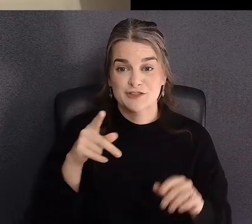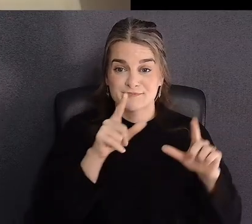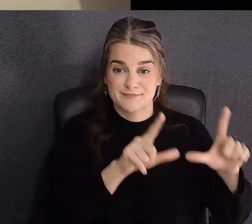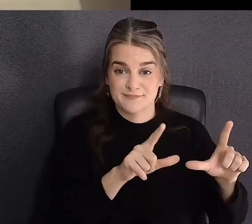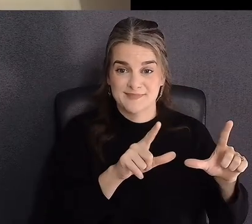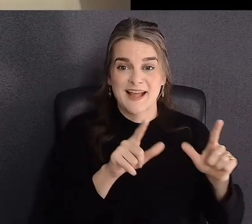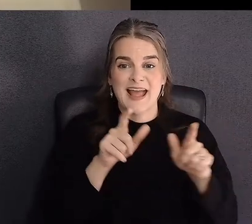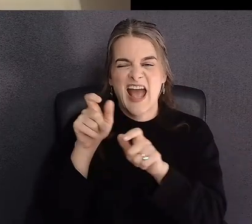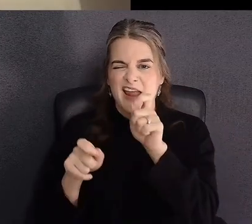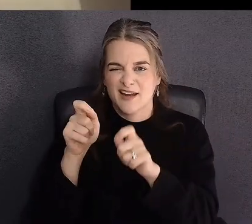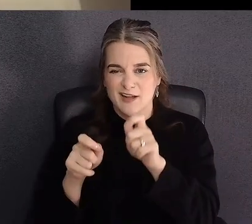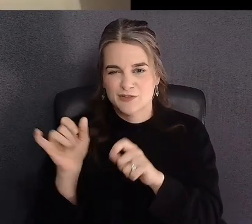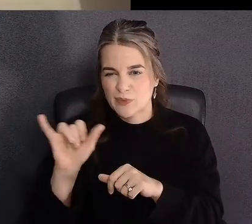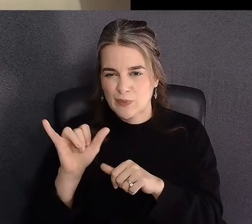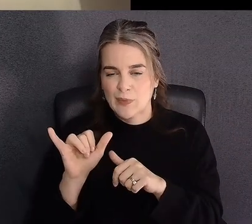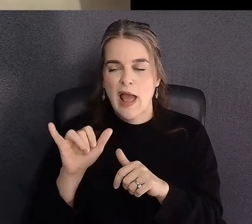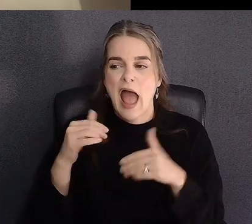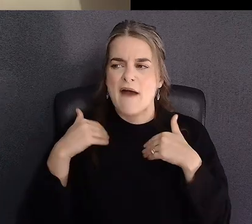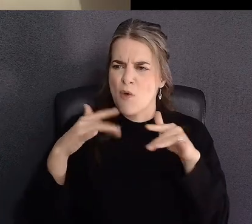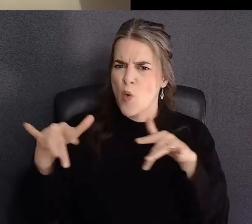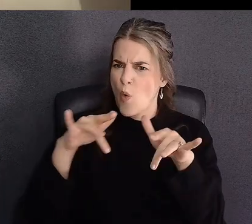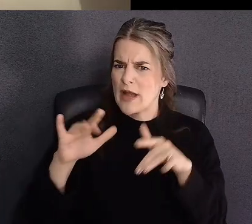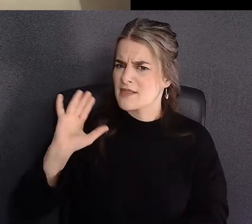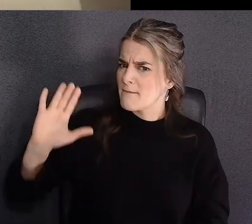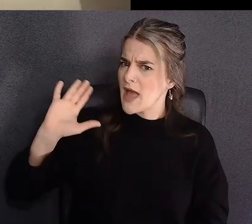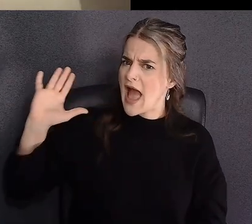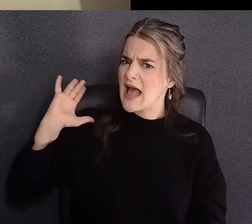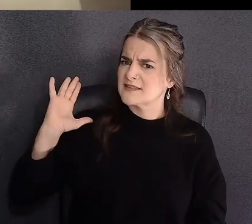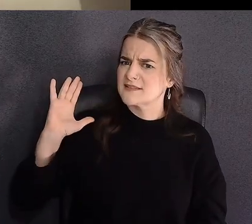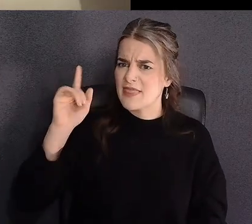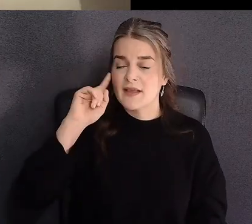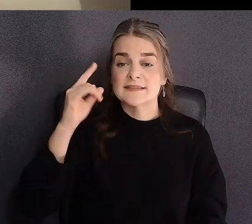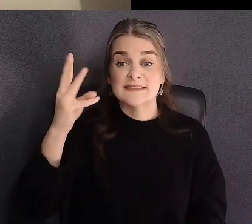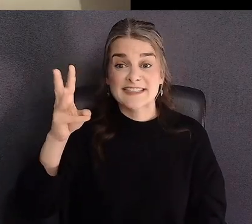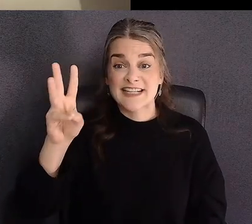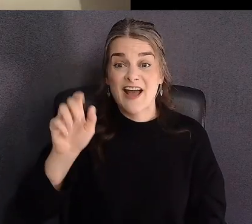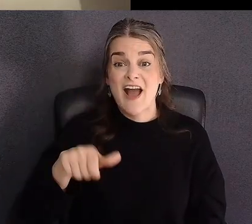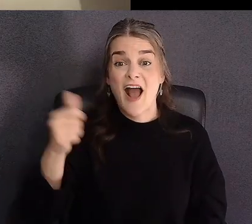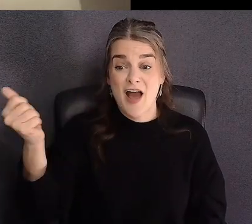And there are recordings of all the past, there are 16 other webinars that we've done so far.